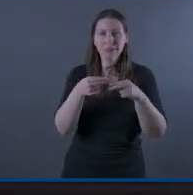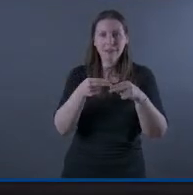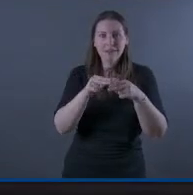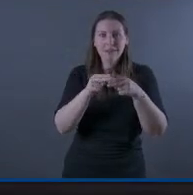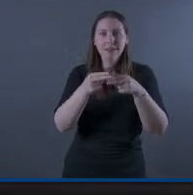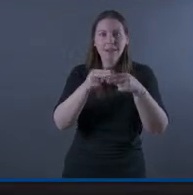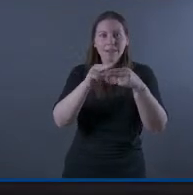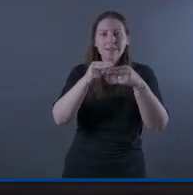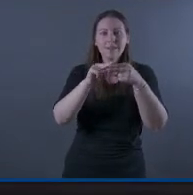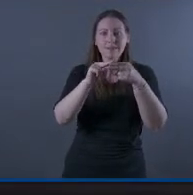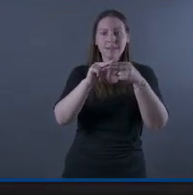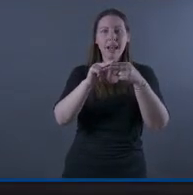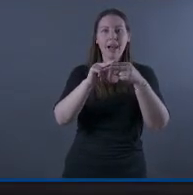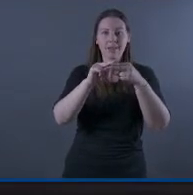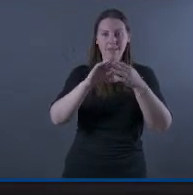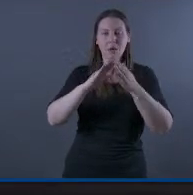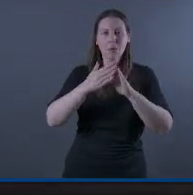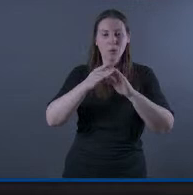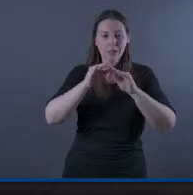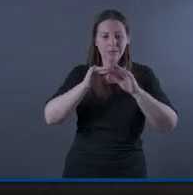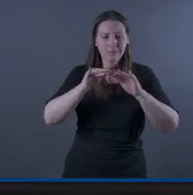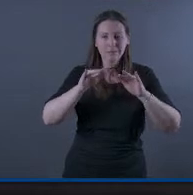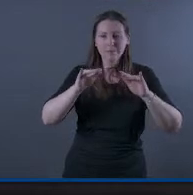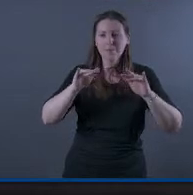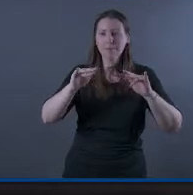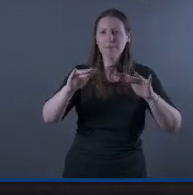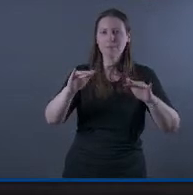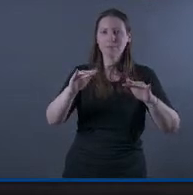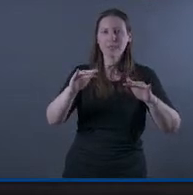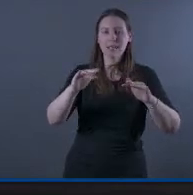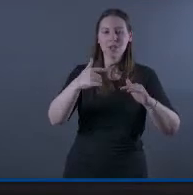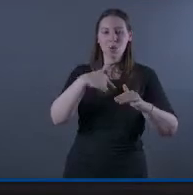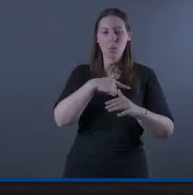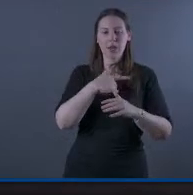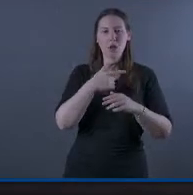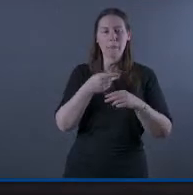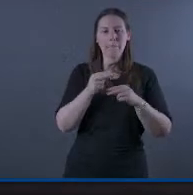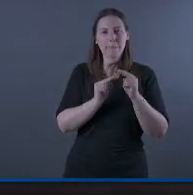And I think we're making inroads and gaining trust that it's gonna be okay when they come.